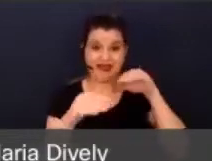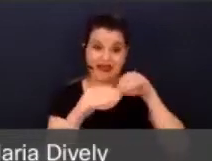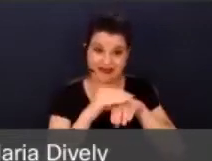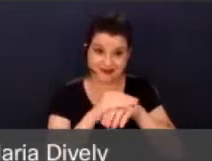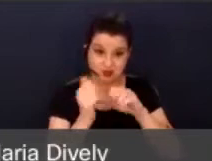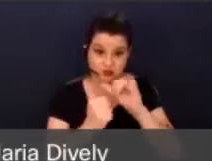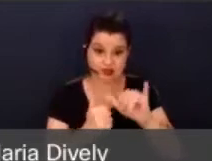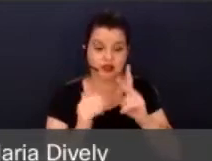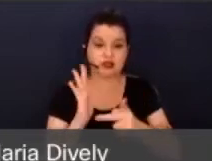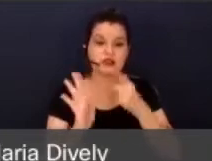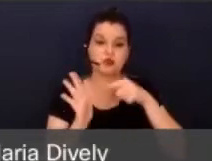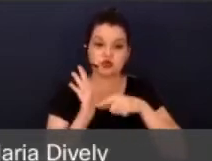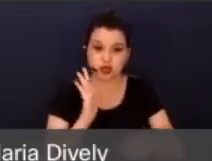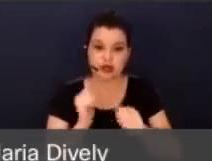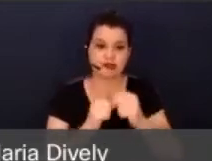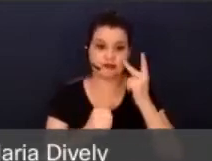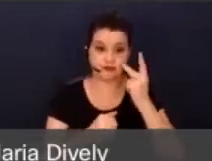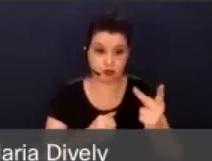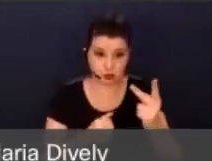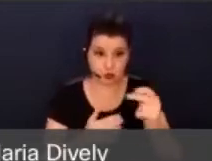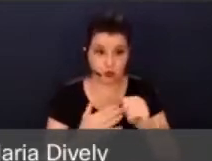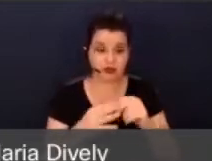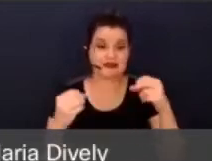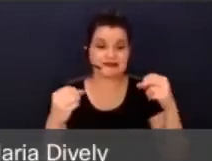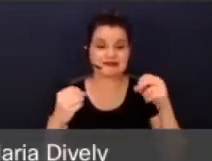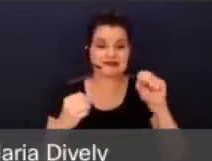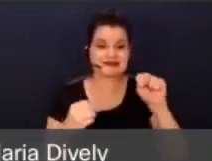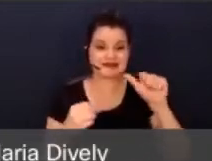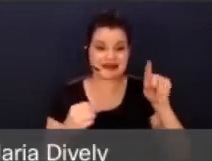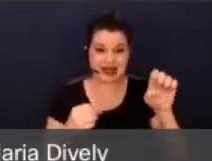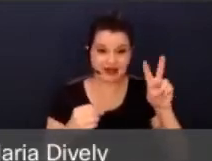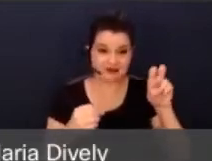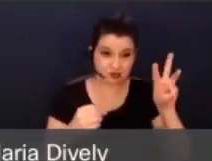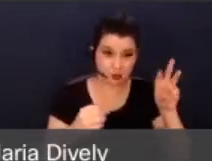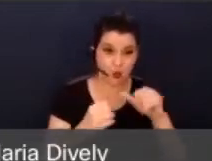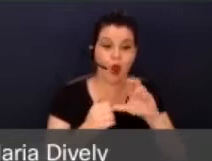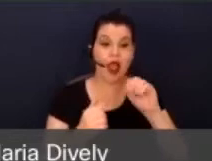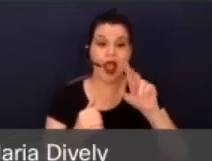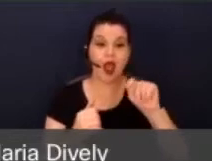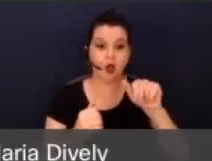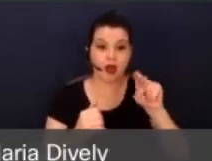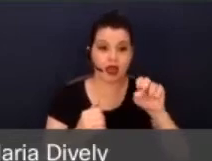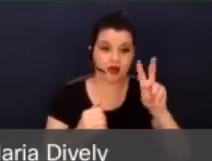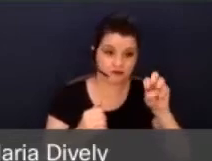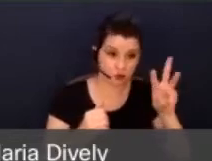double-check in that view, in that slide view or the outline view and see if it shows up and if it does,